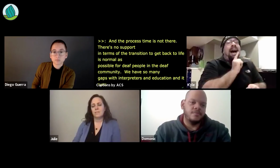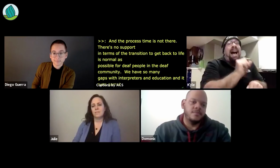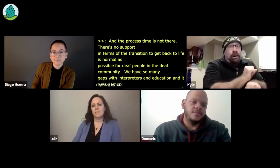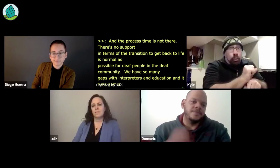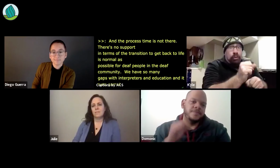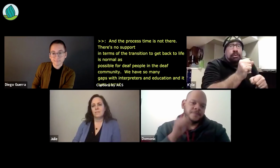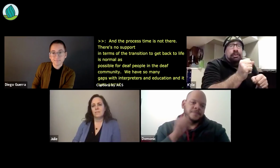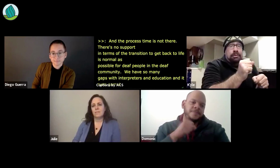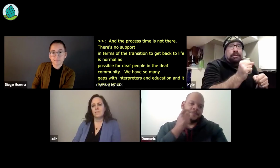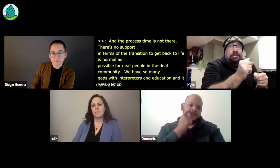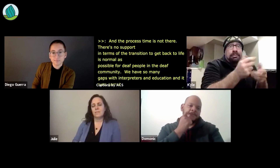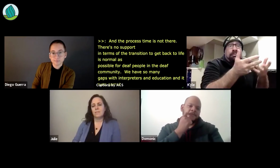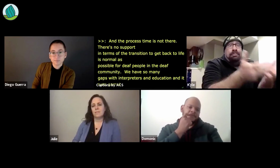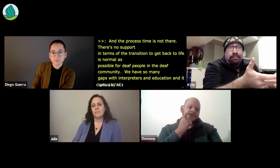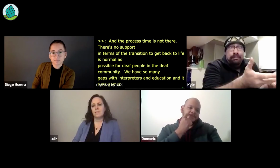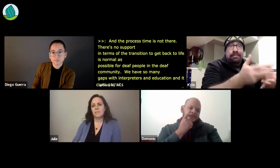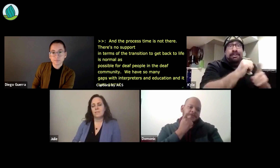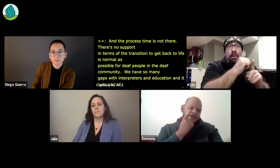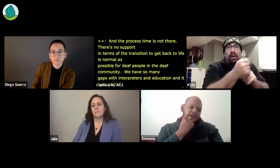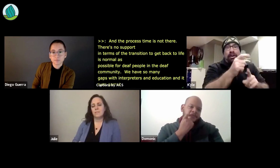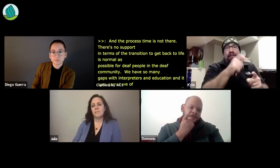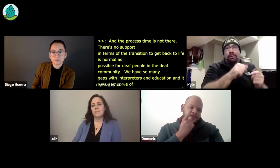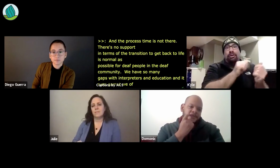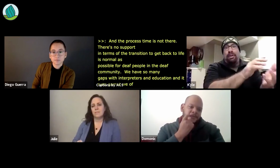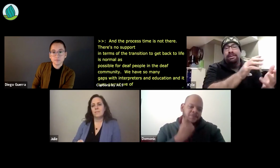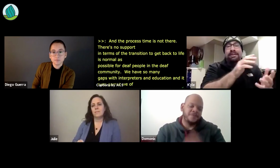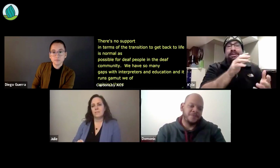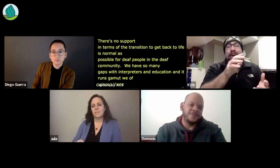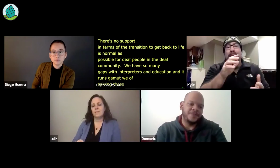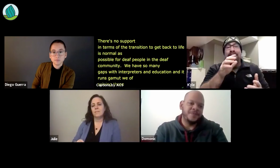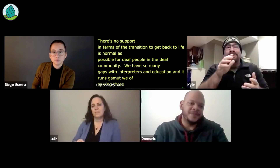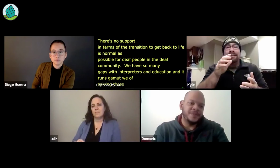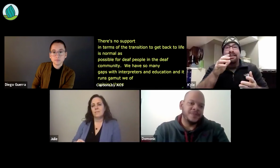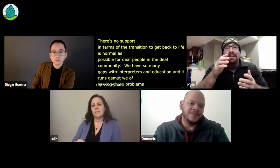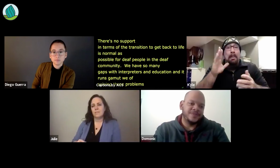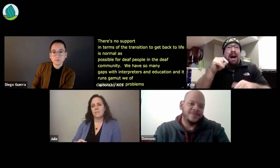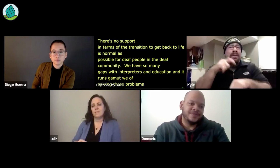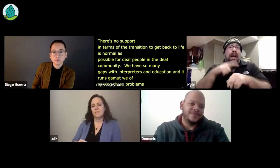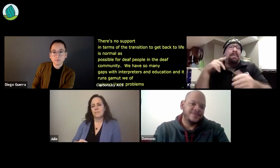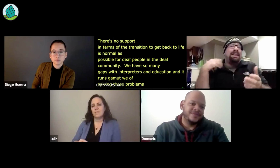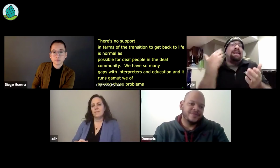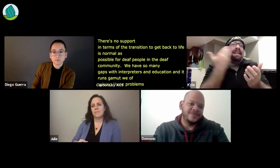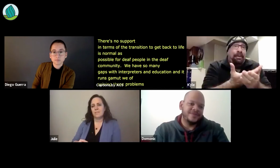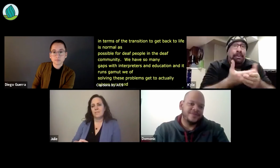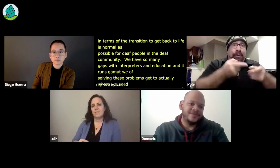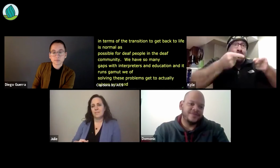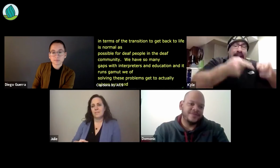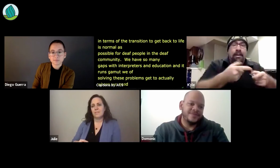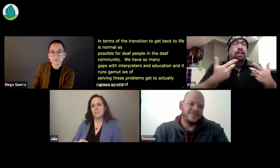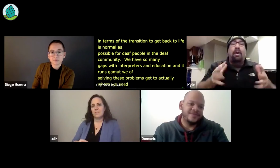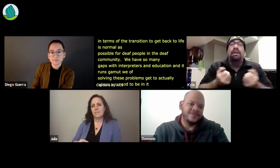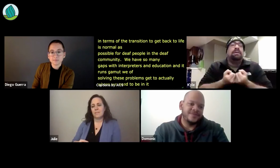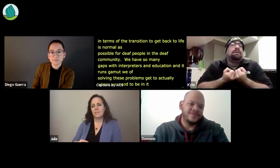need to be in solving situations that we need to address on a larger scale. And by the time we get there, we're just exhausted,